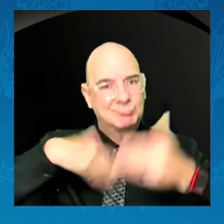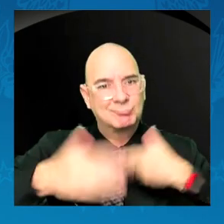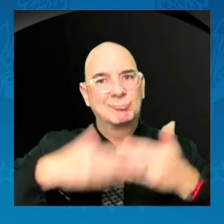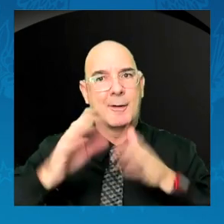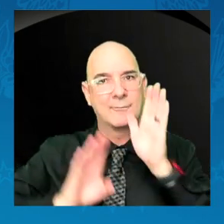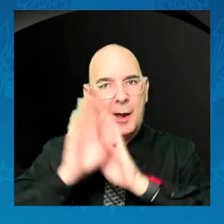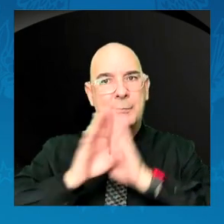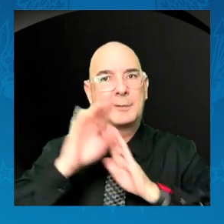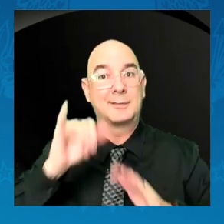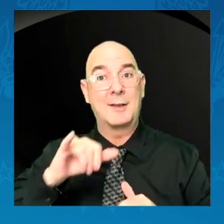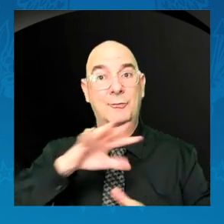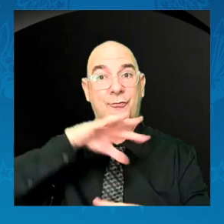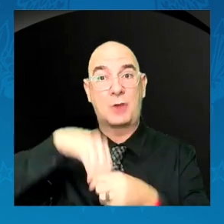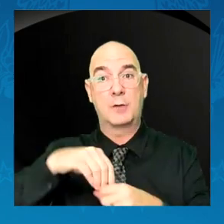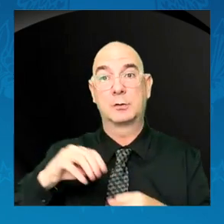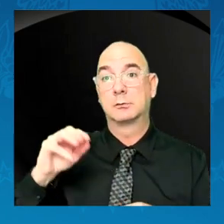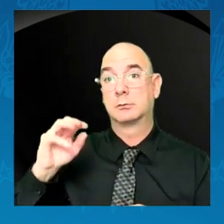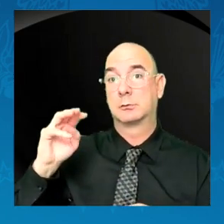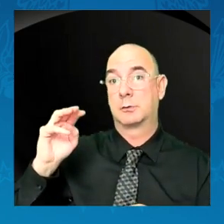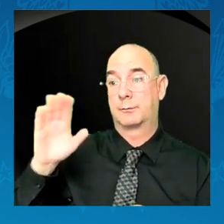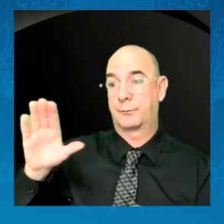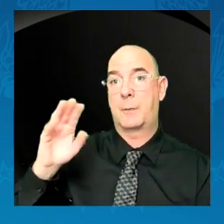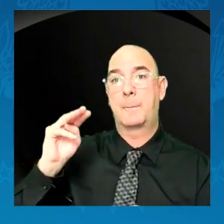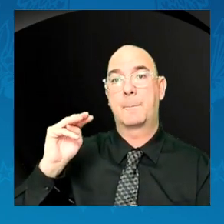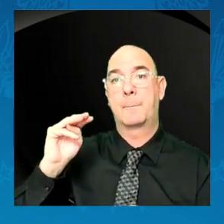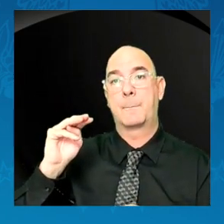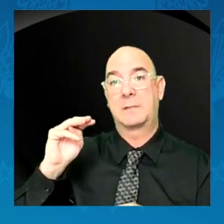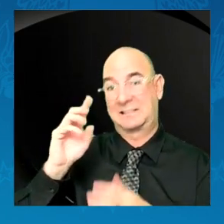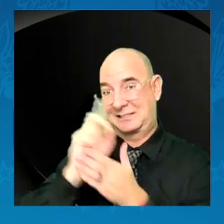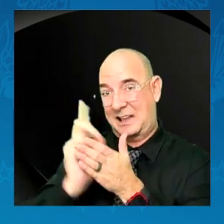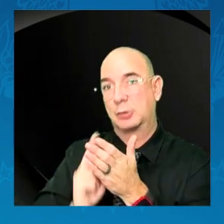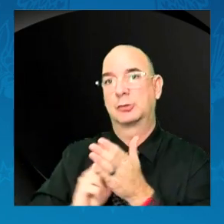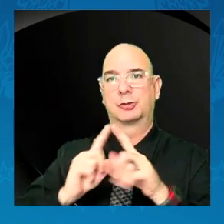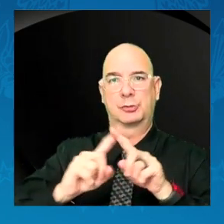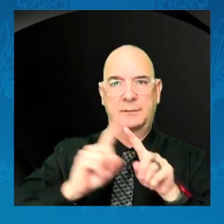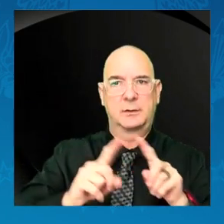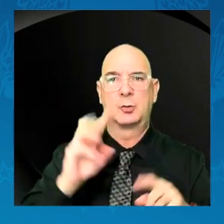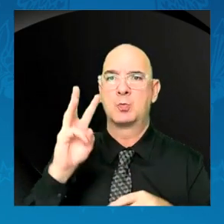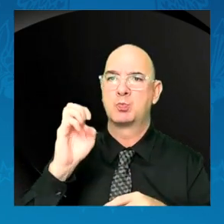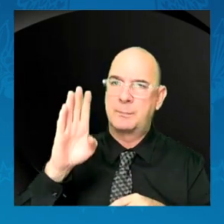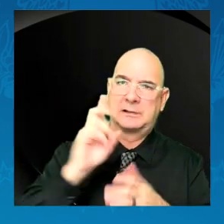they have investigated advanced concepts and even had a chance to support launches